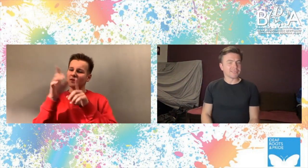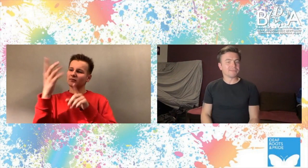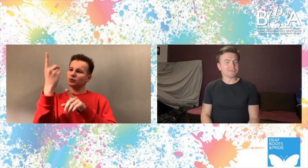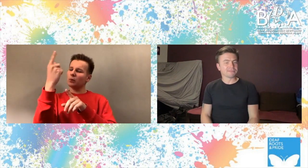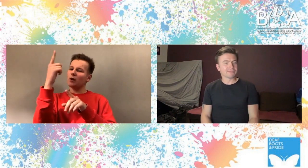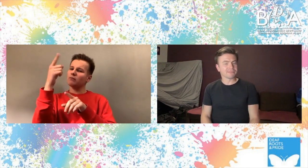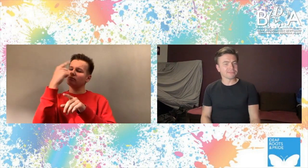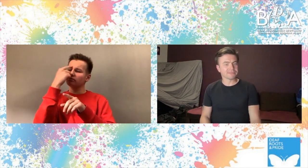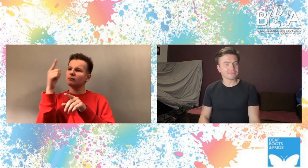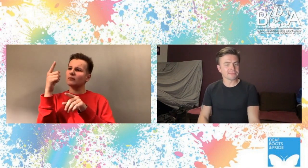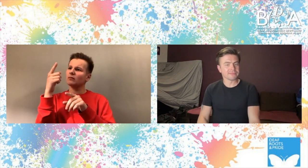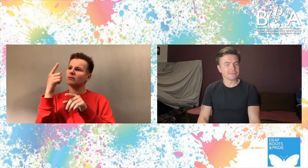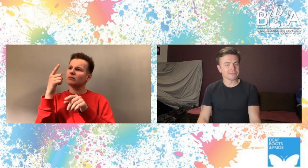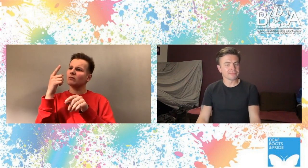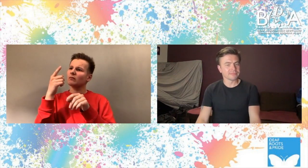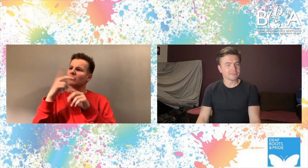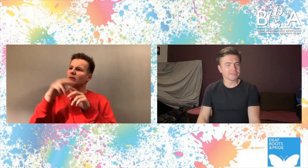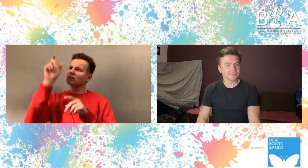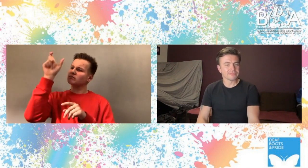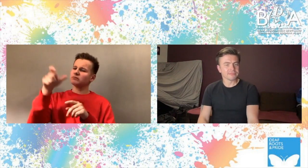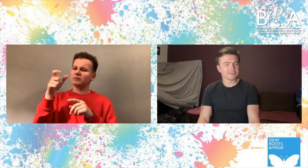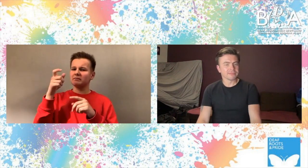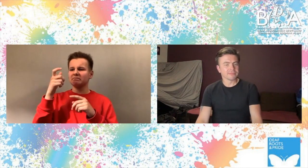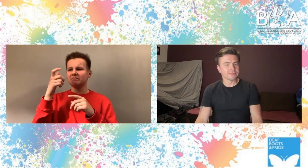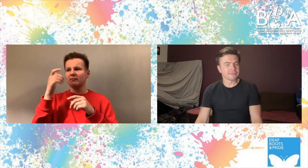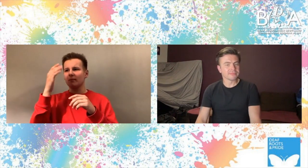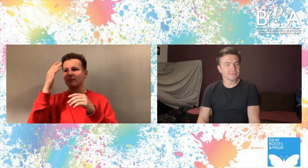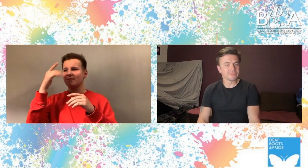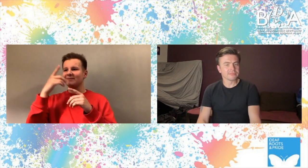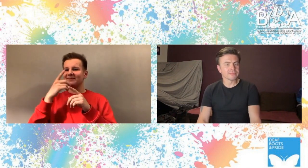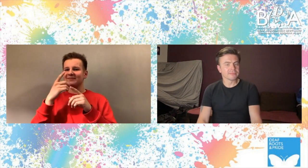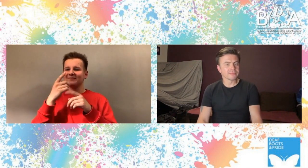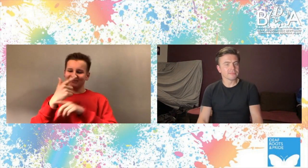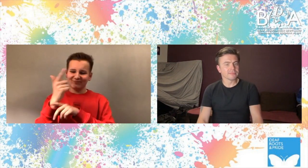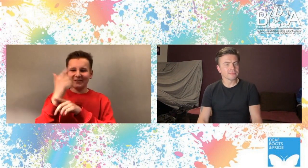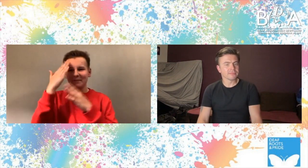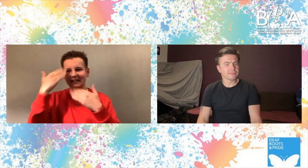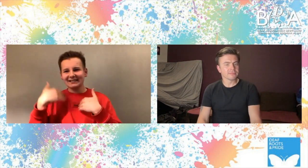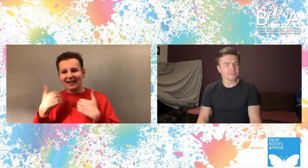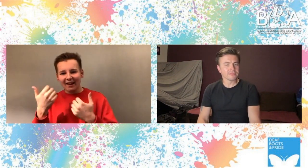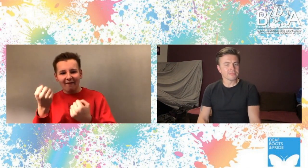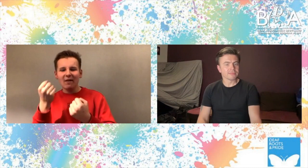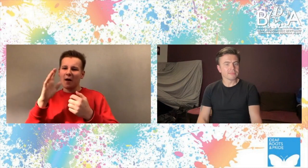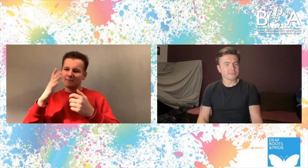That’s so good. If a young person is suffering from a wee bit of mental